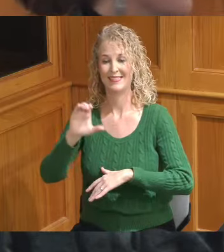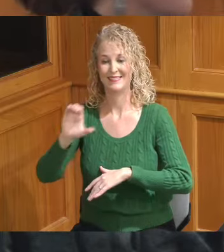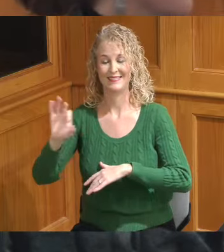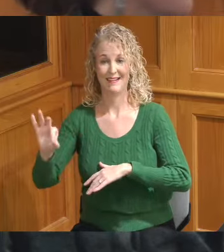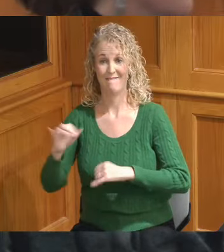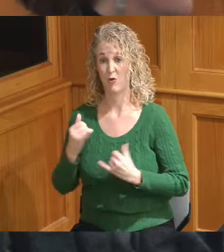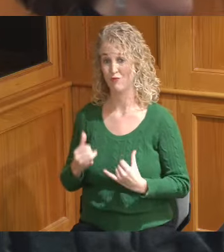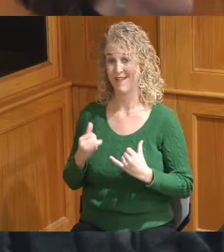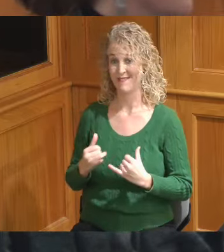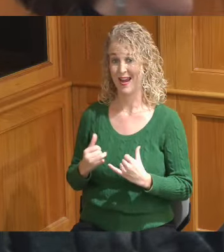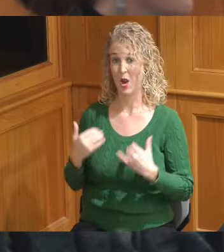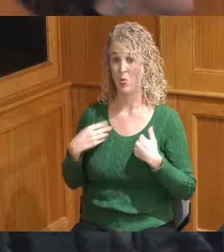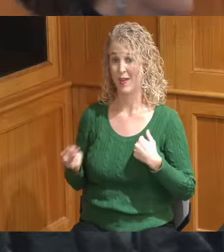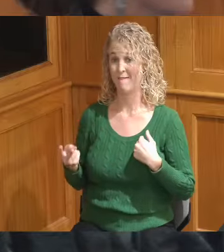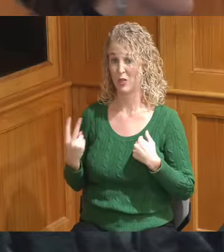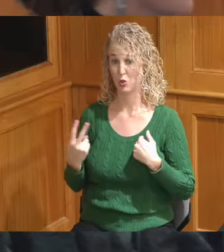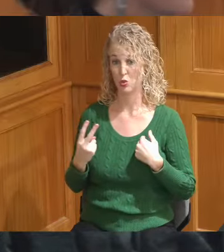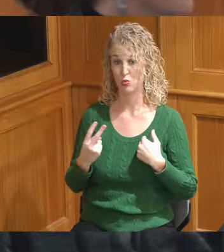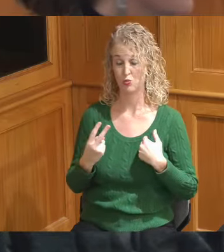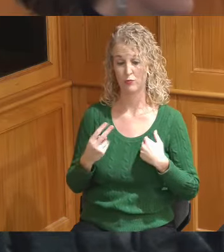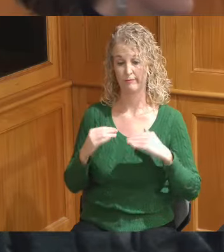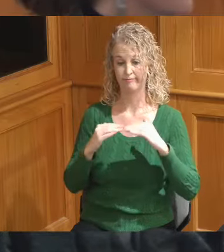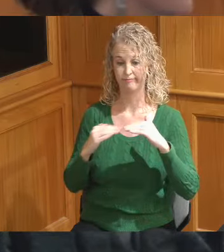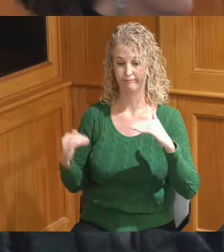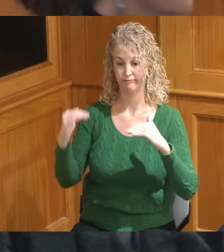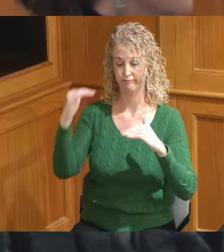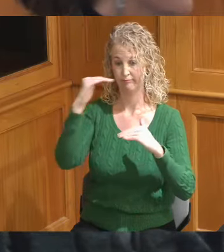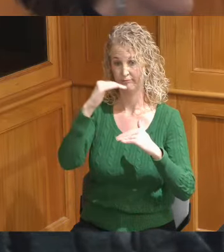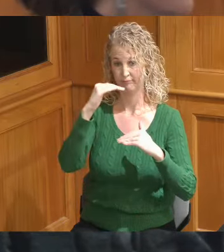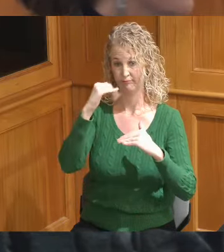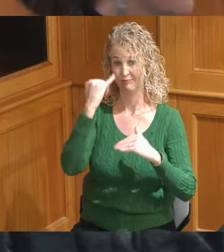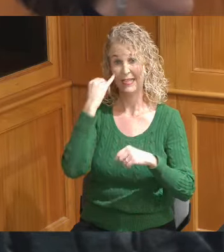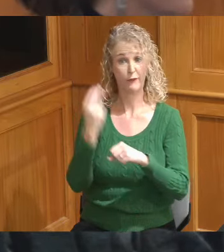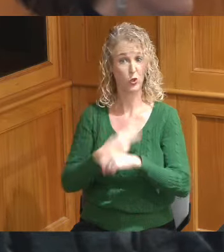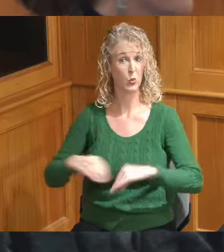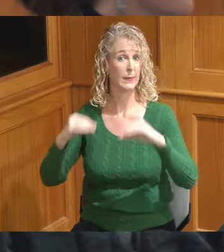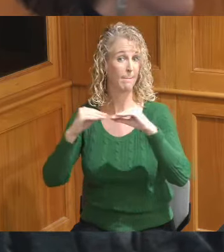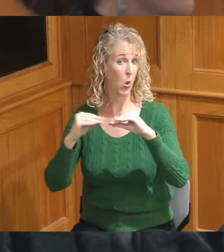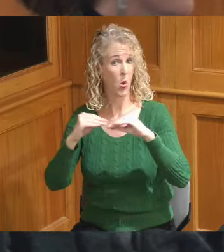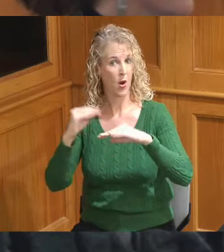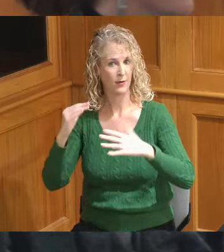two-tier declining rate structure where you get a cheaper rate if you use more water essentially.